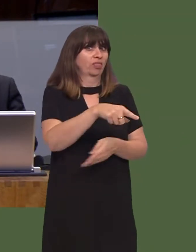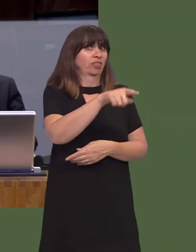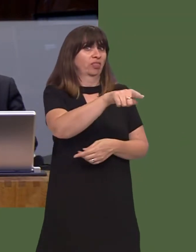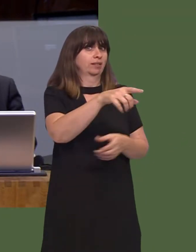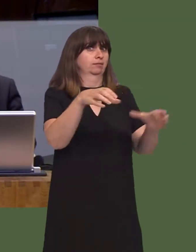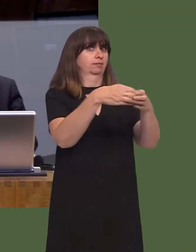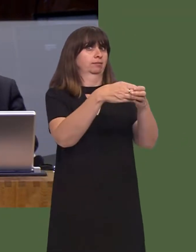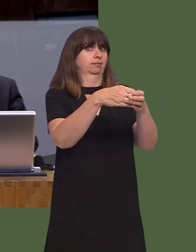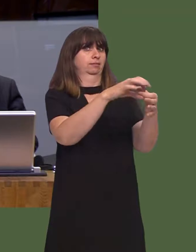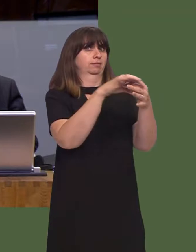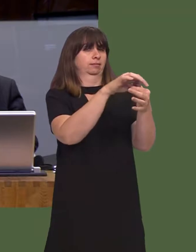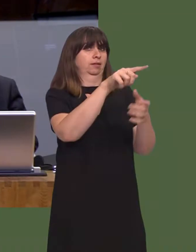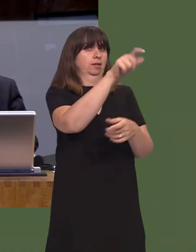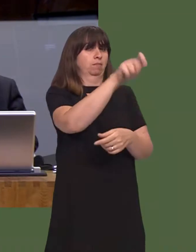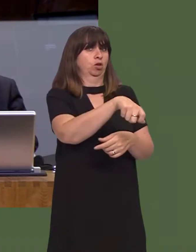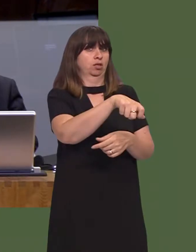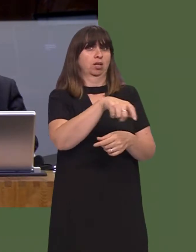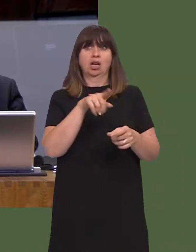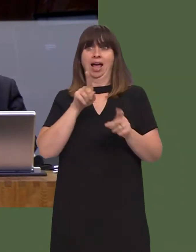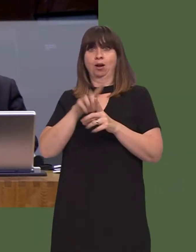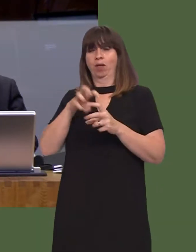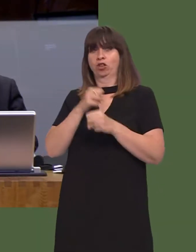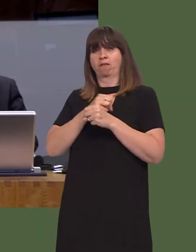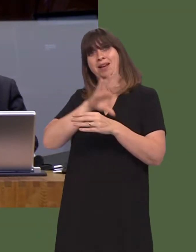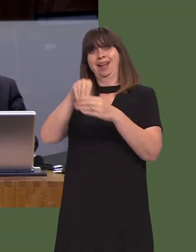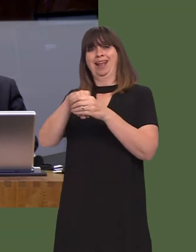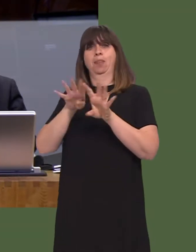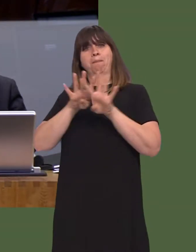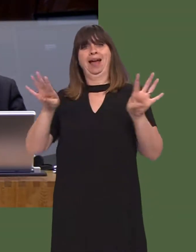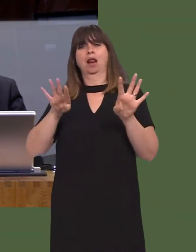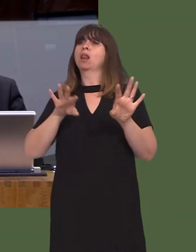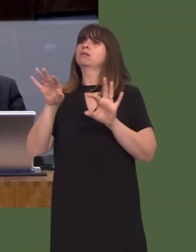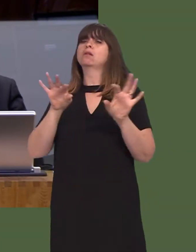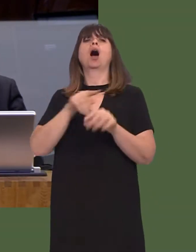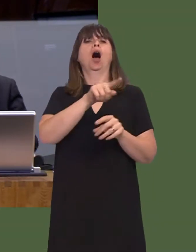this individual and, above all, being on the selection panel that finally allowed the individual